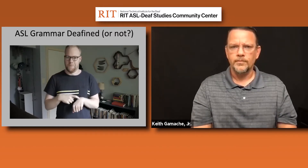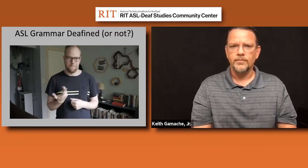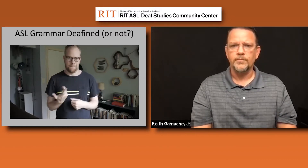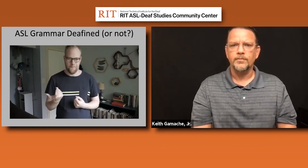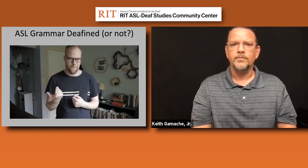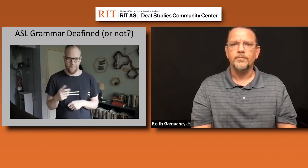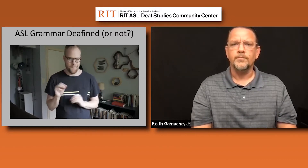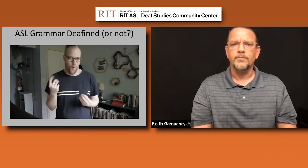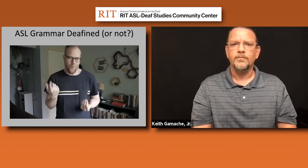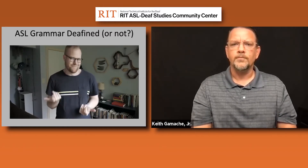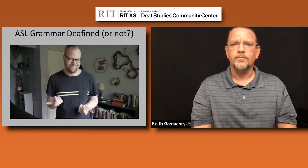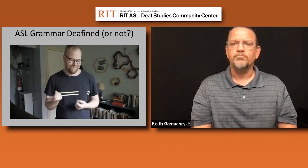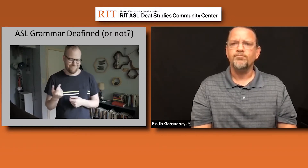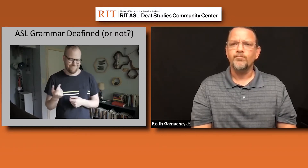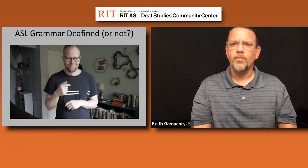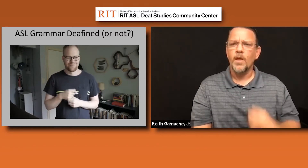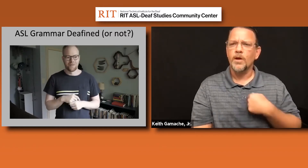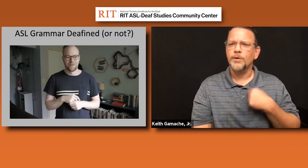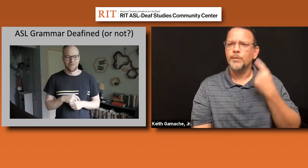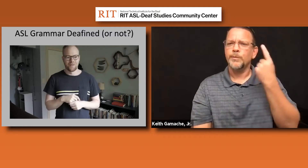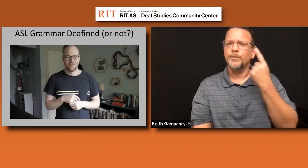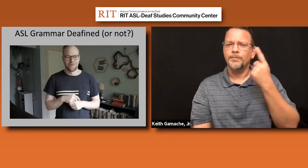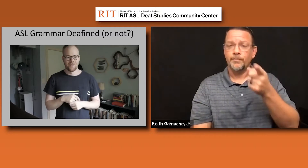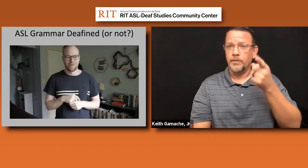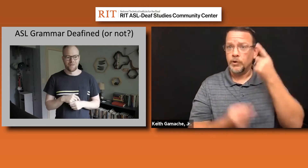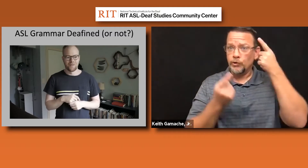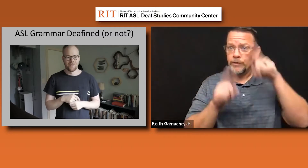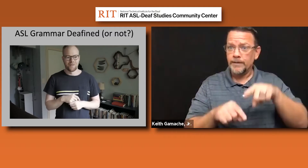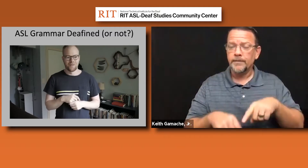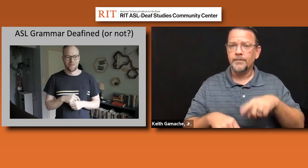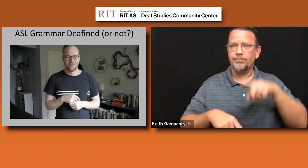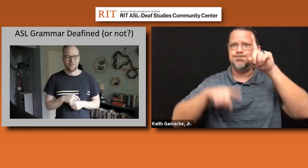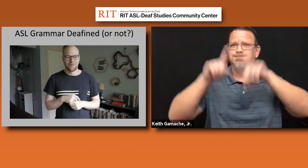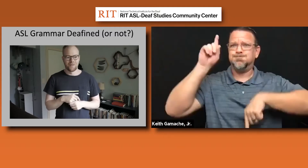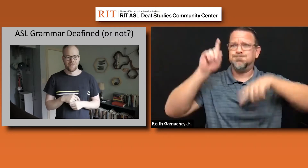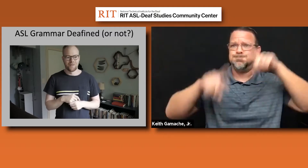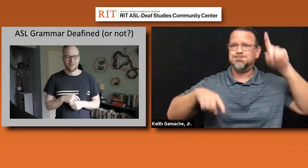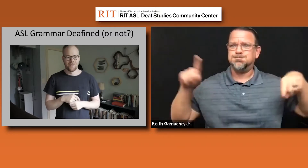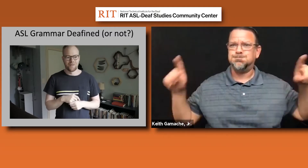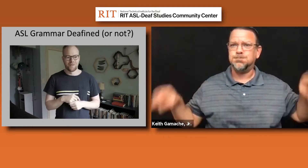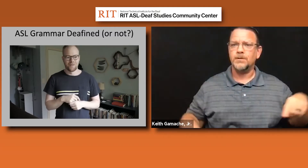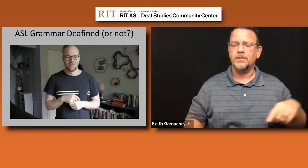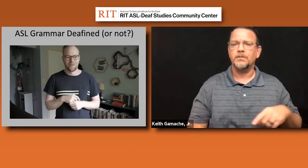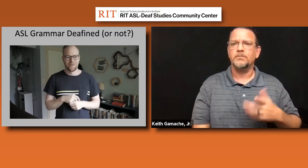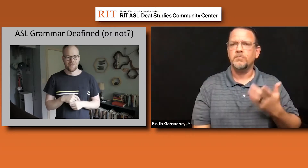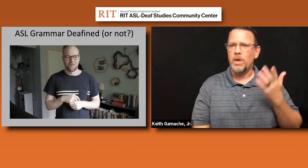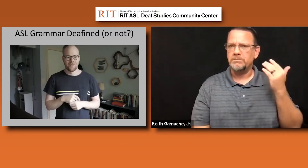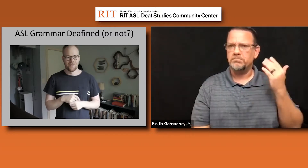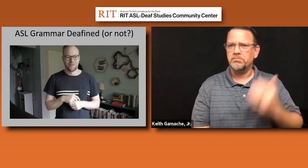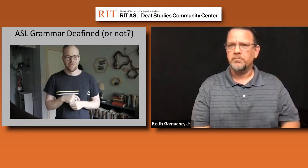that is reflected in the community as possible. So I do agree there's a wide variation in the language.